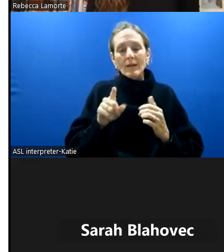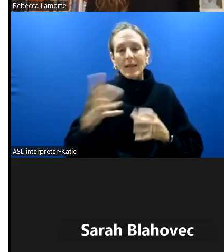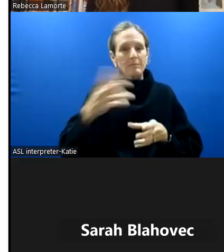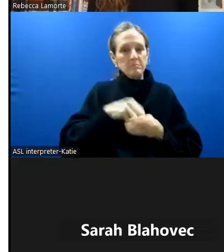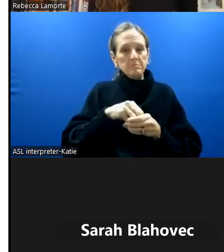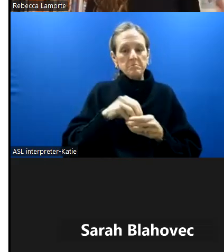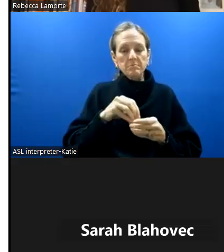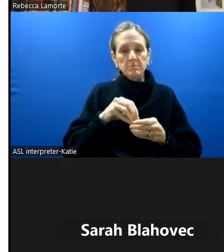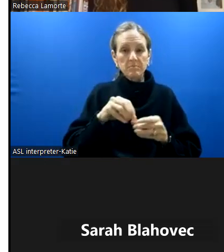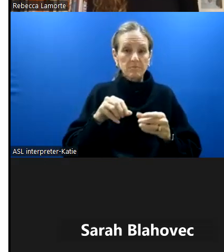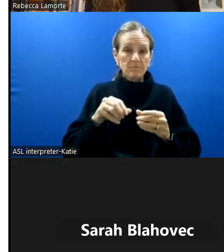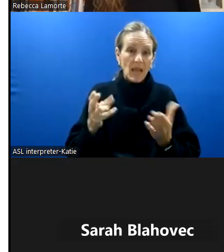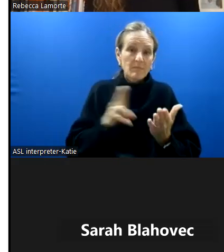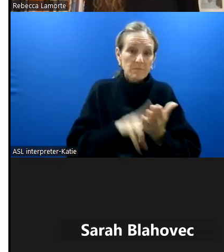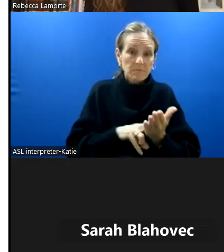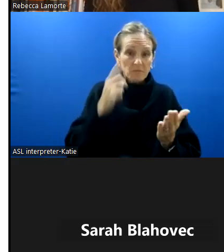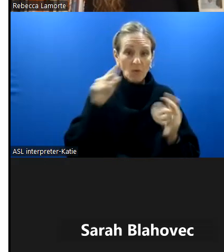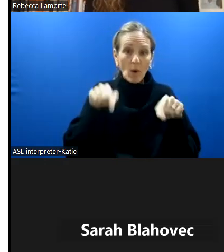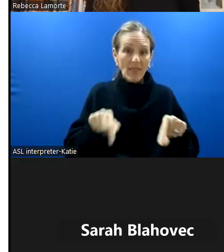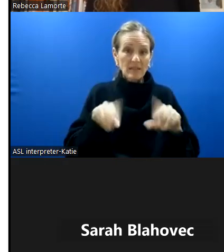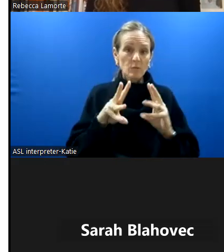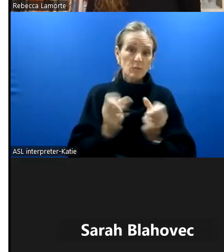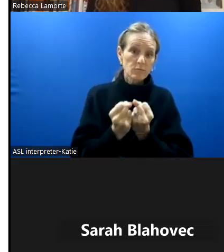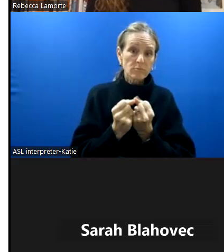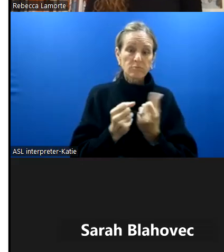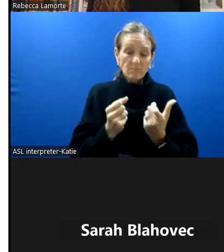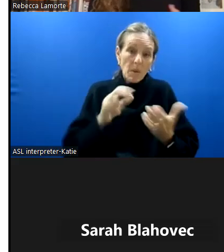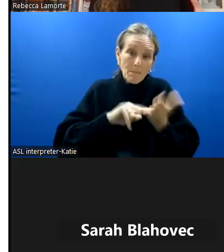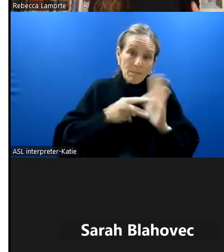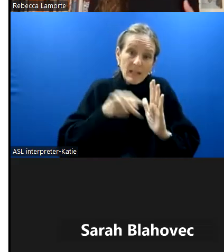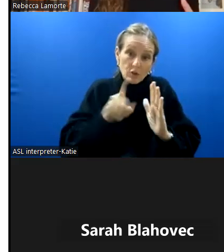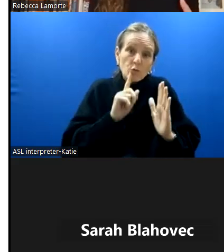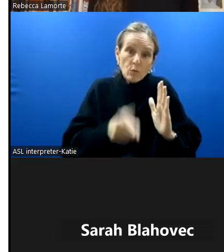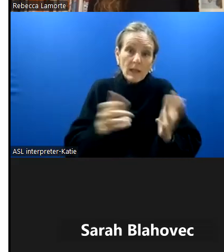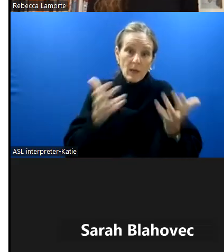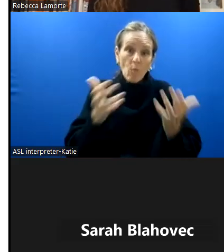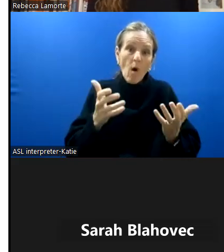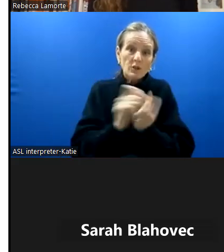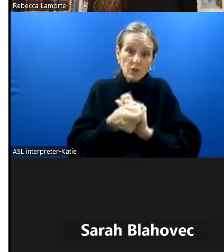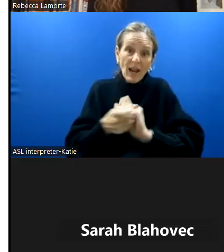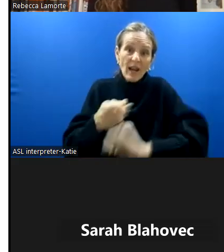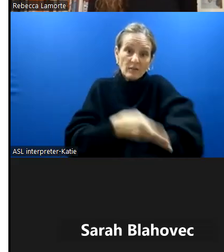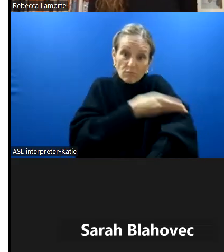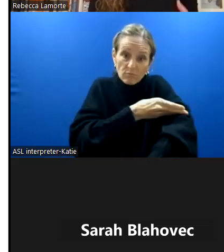shows that you wanna be a part of that change long-term to make sure that the almost 61 million disabled Americans